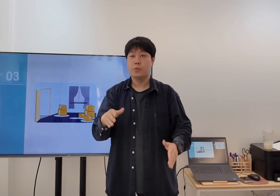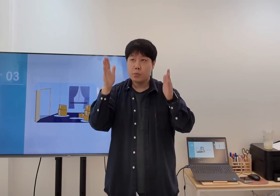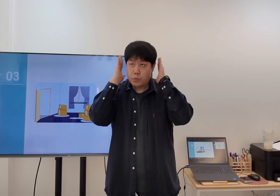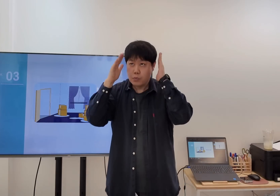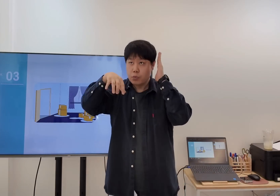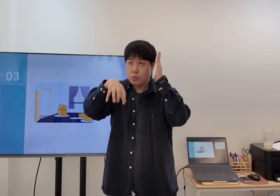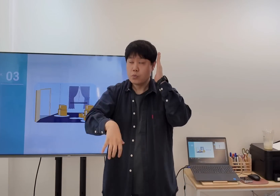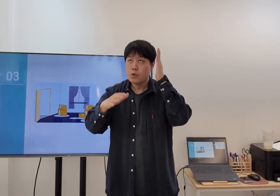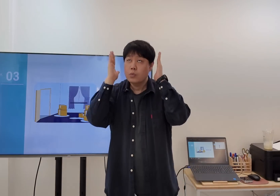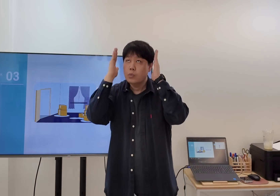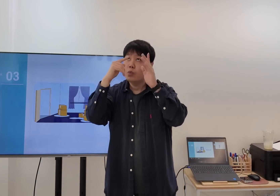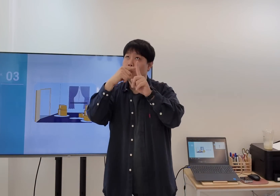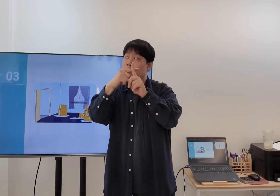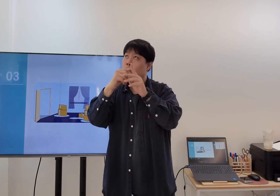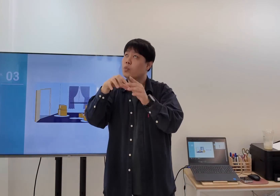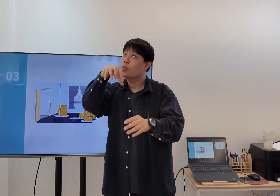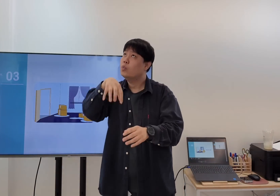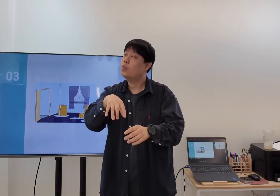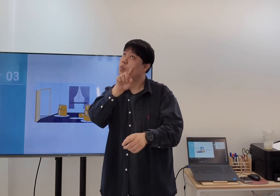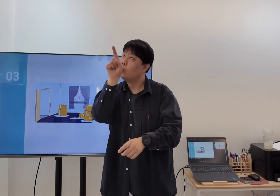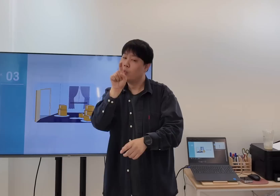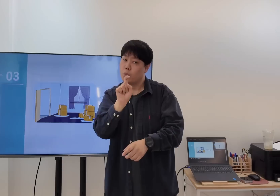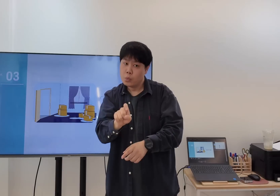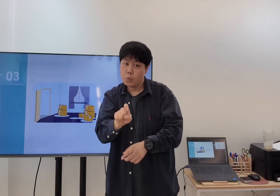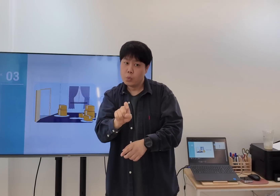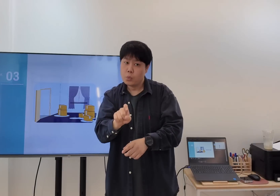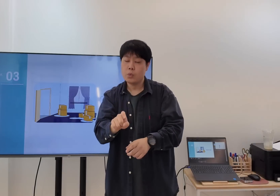Study + Location.